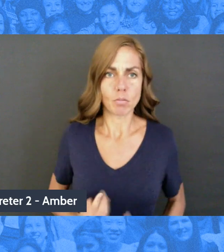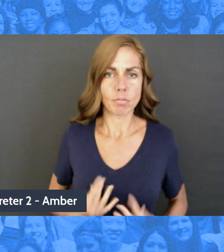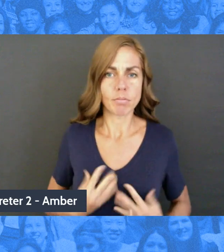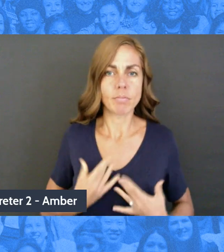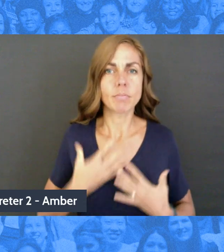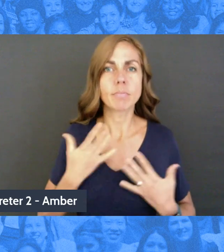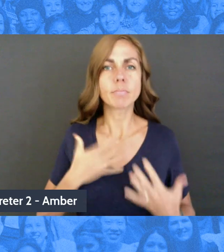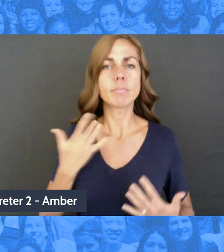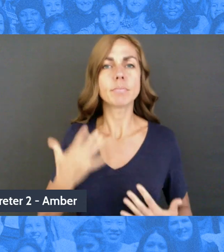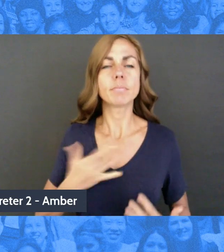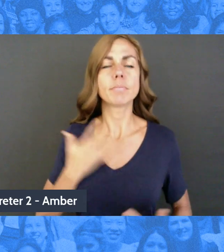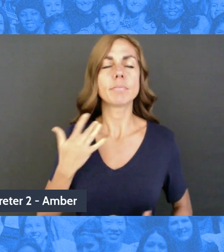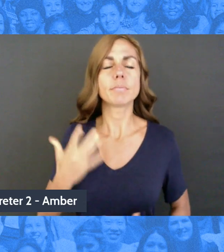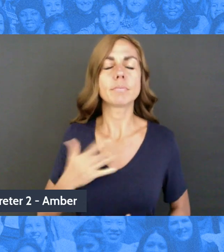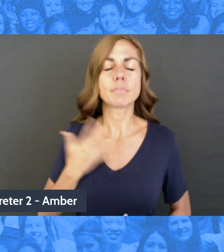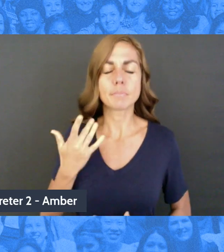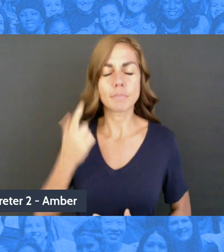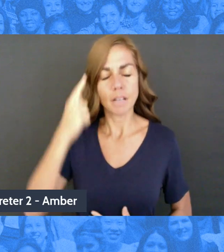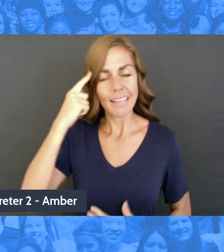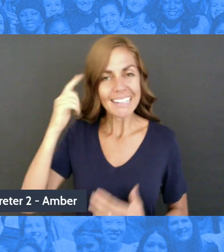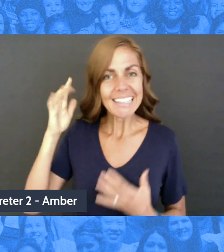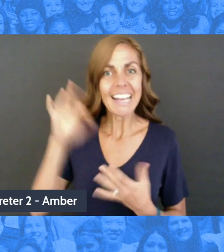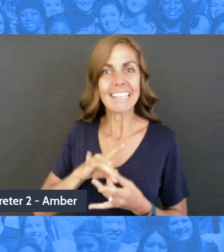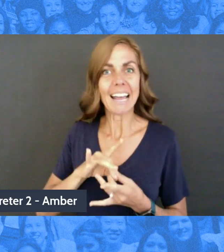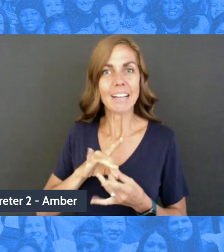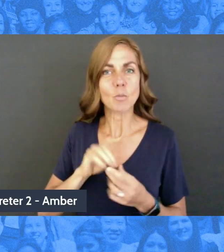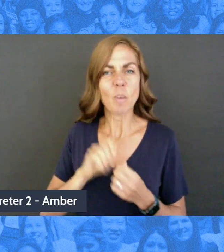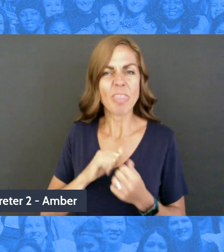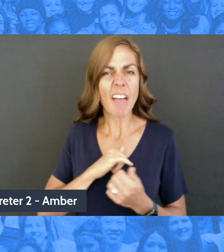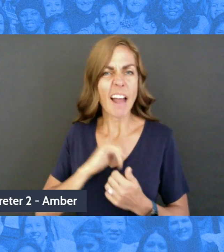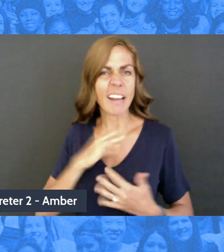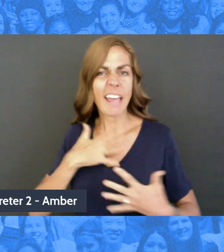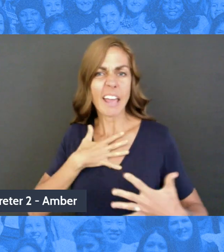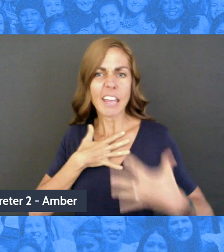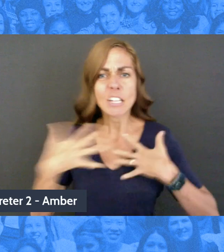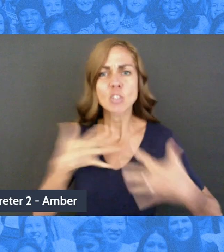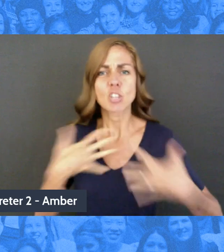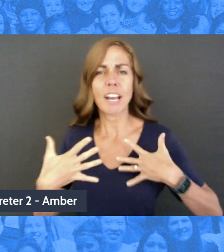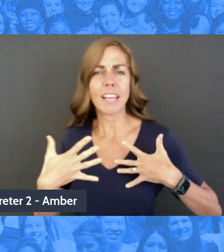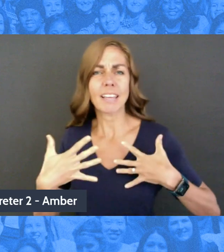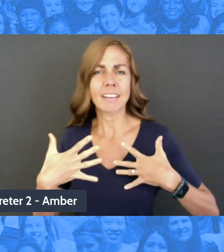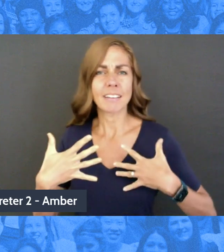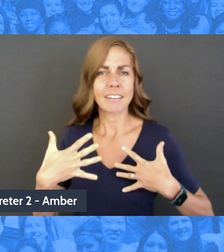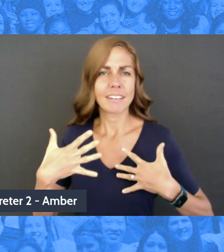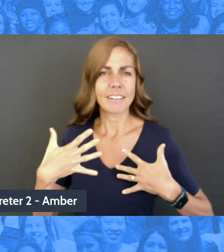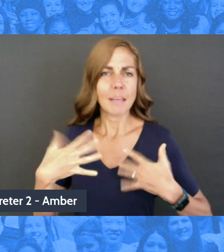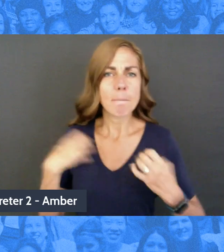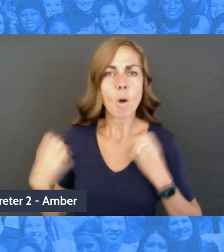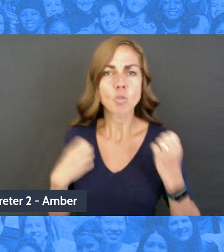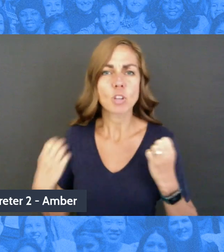Connect with that energetic and emotional signature, the way that it feels in your body.